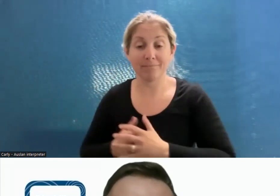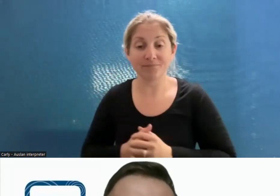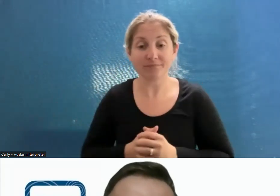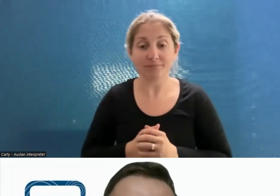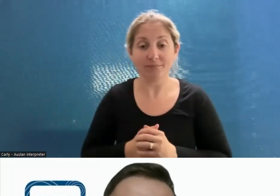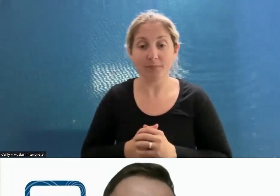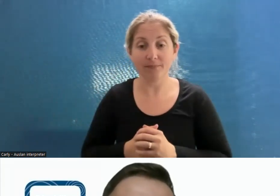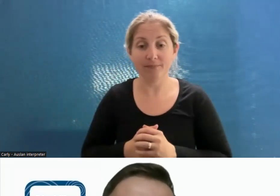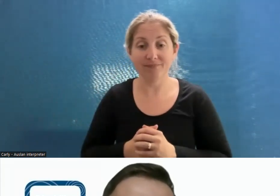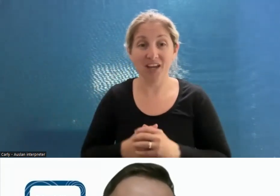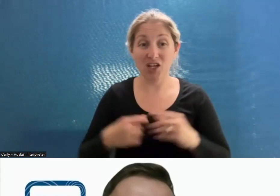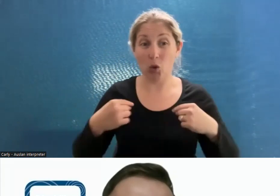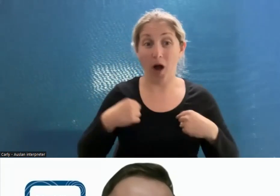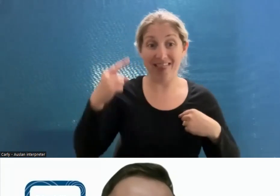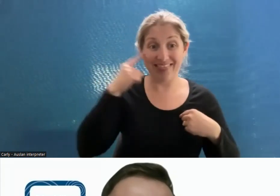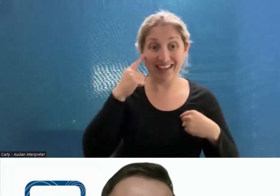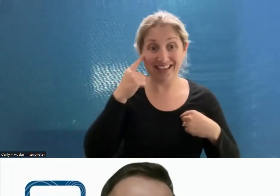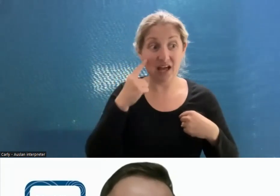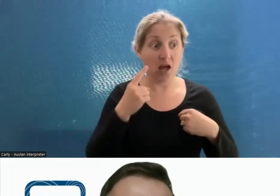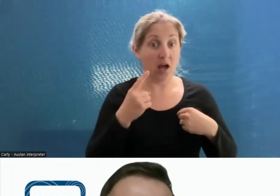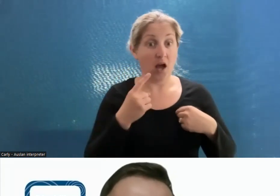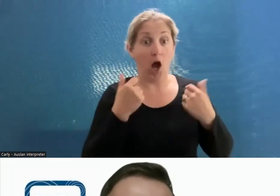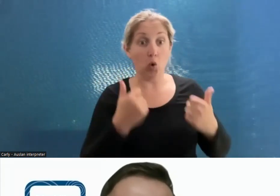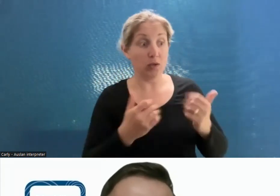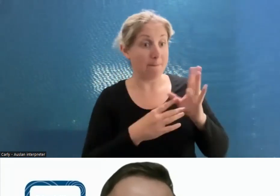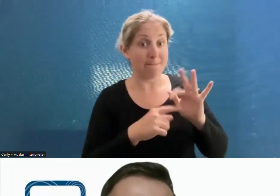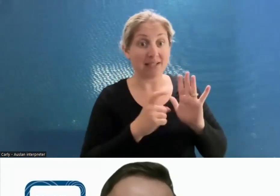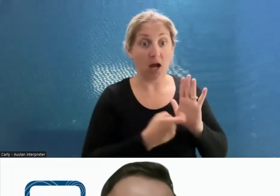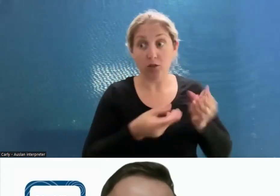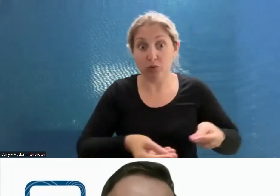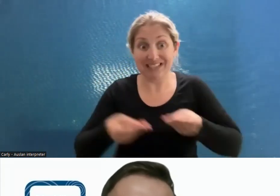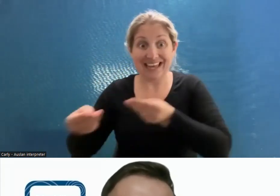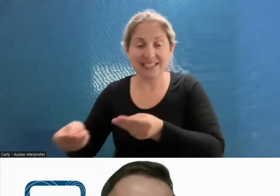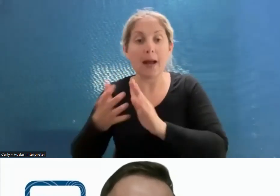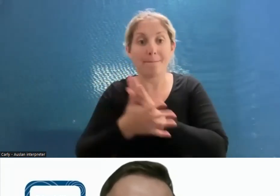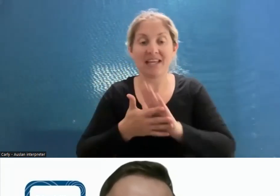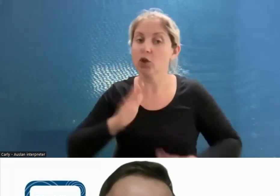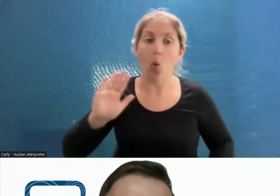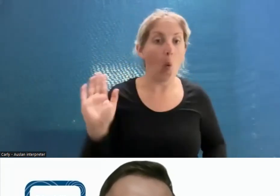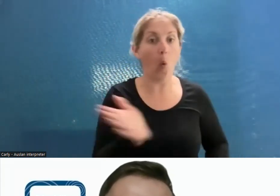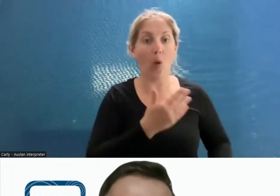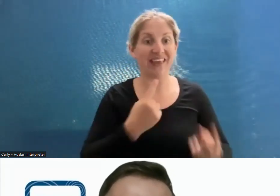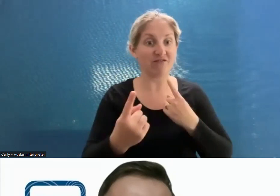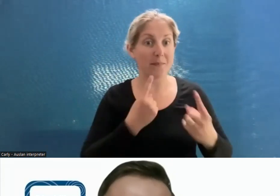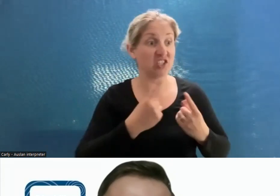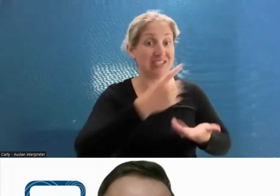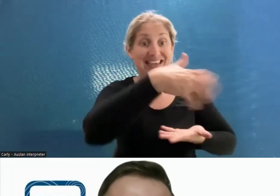a suitable matter ideally would be a matter where all the information that needs to be gathered in the matter ideally is gathered.